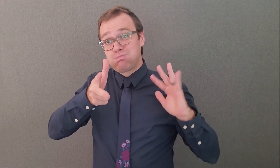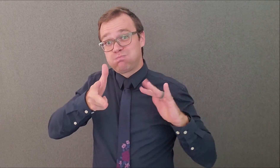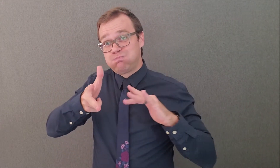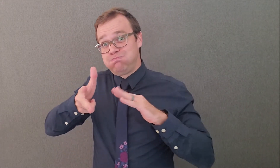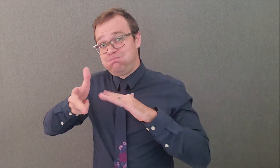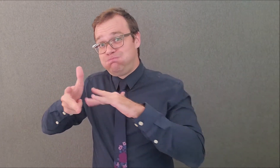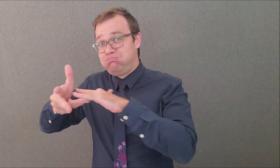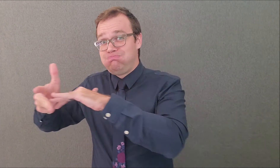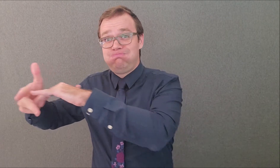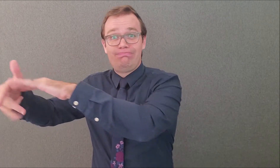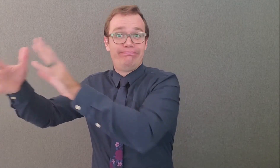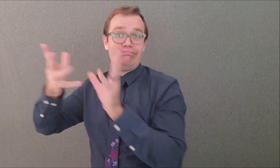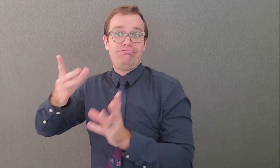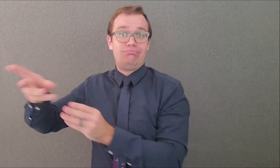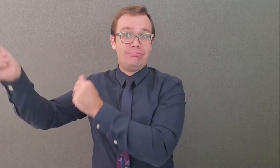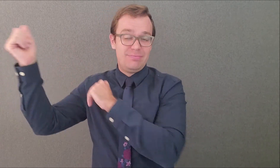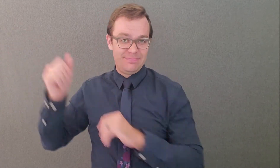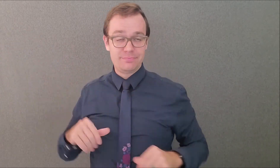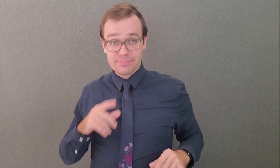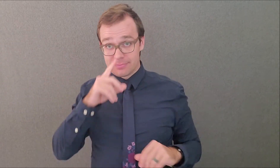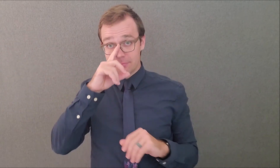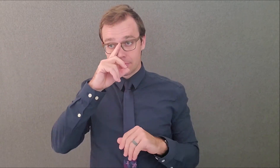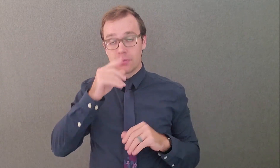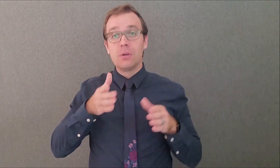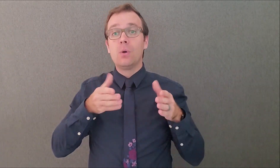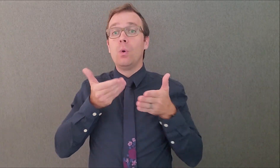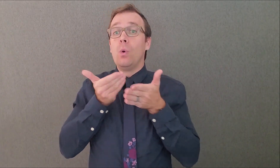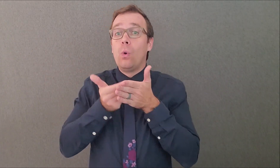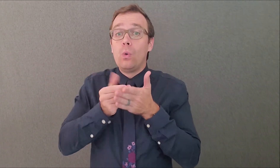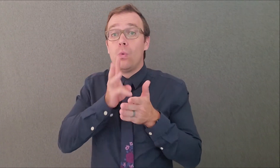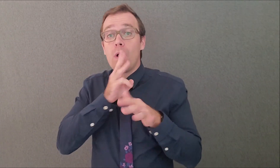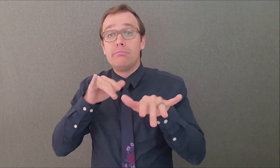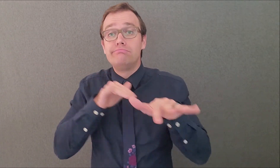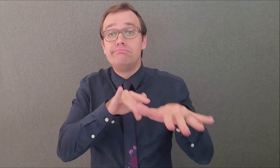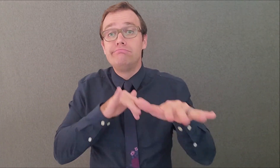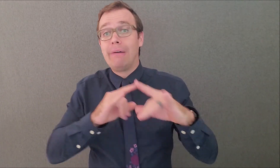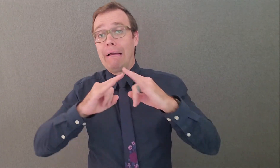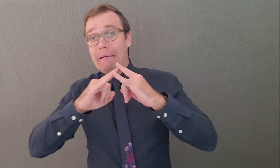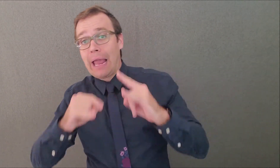Do not camp or park your vehicle along streams, rivers or creeks,